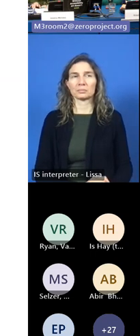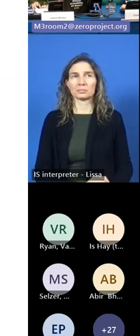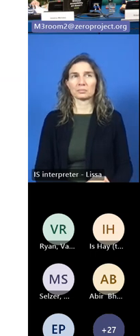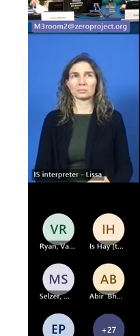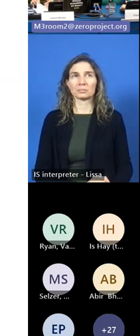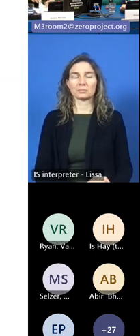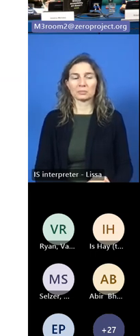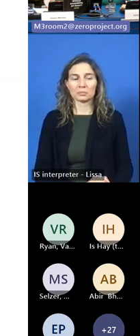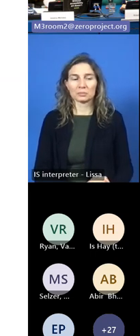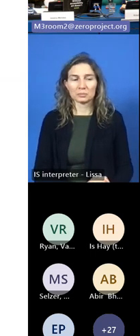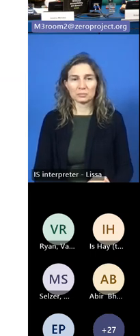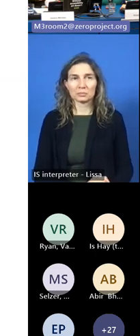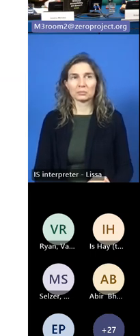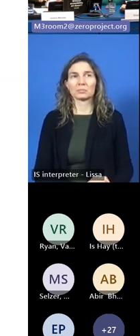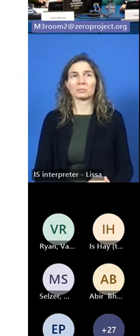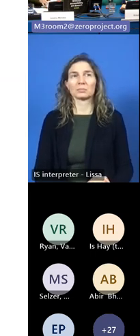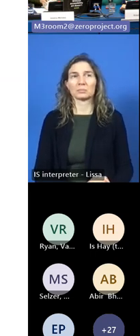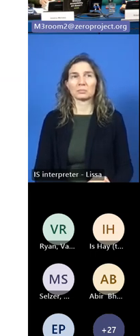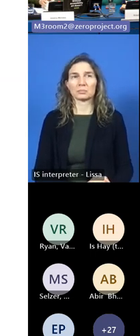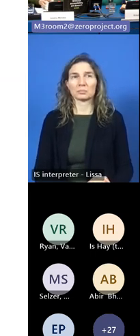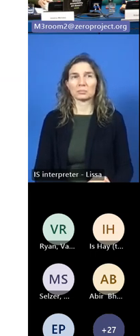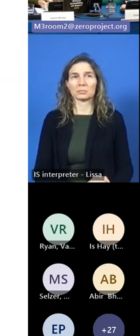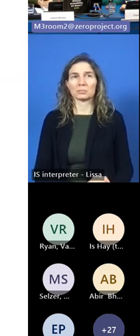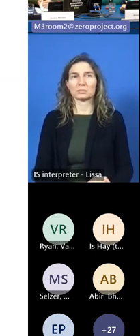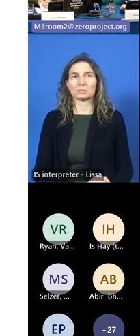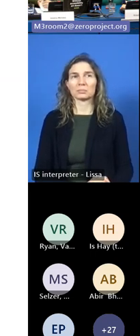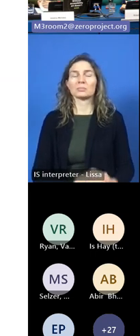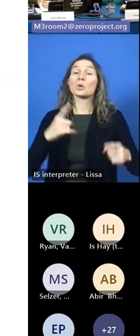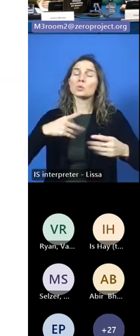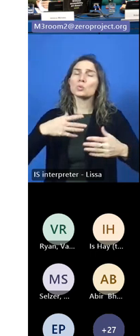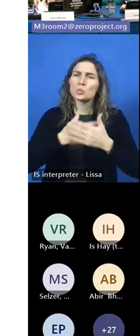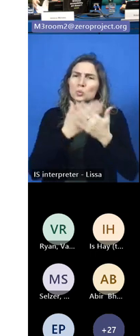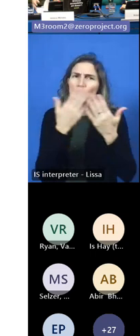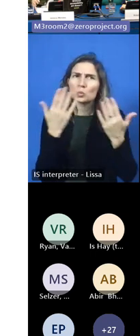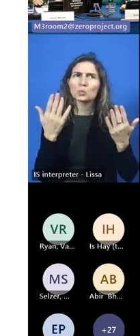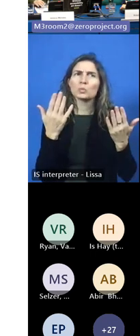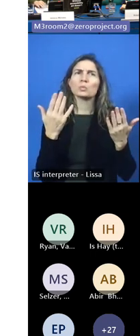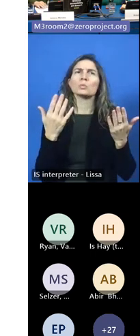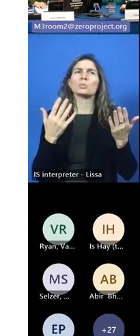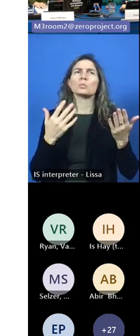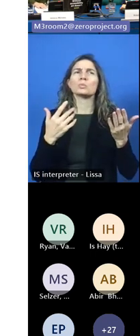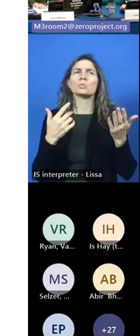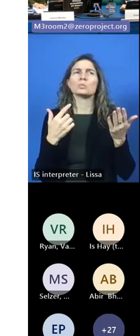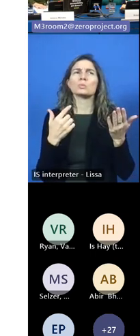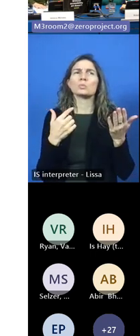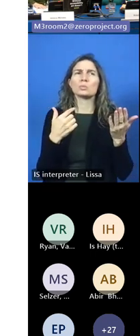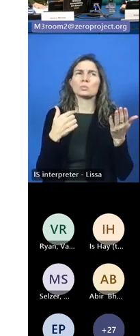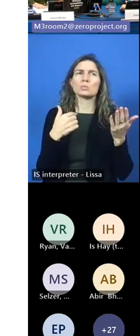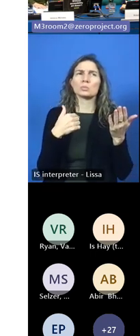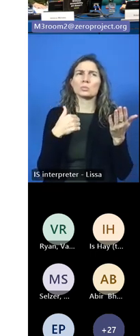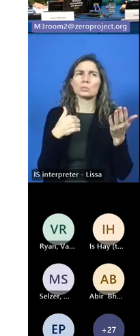challenges of being included, about my activism and about the development of